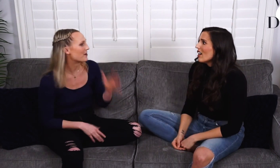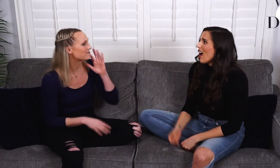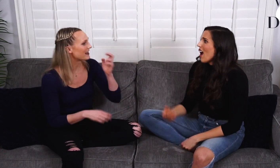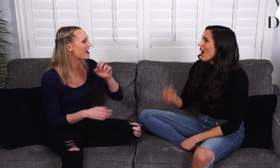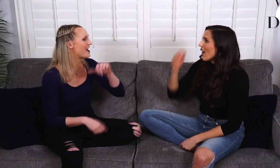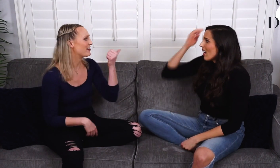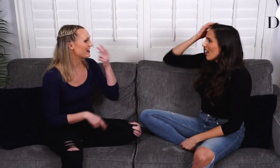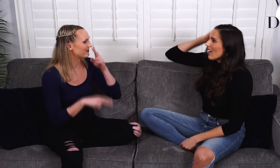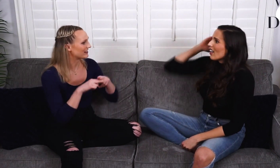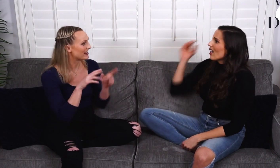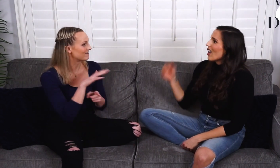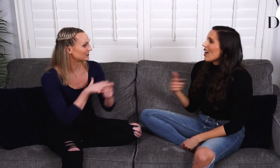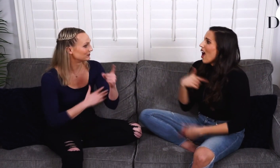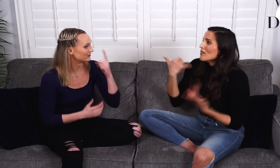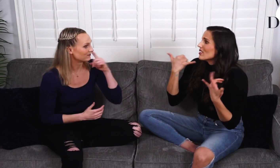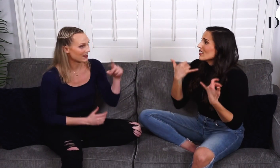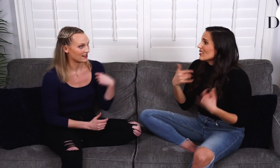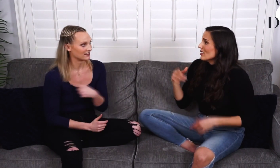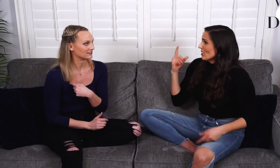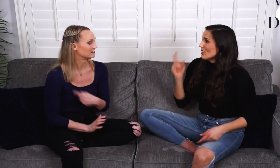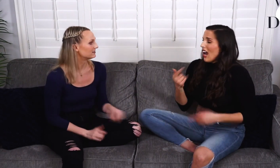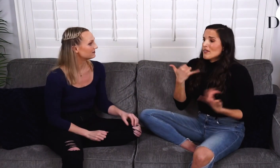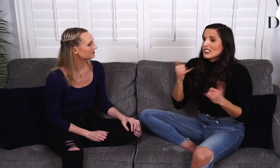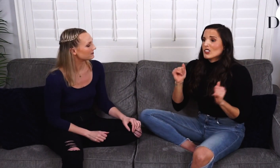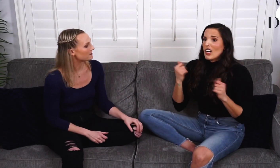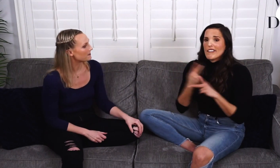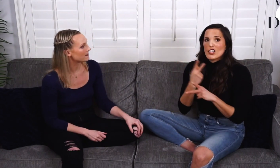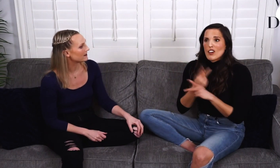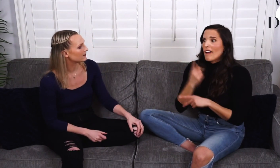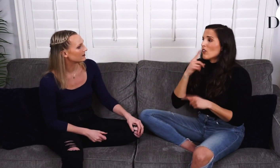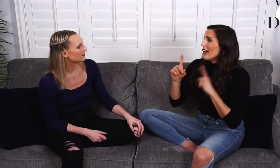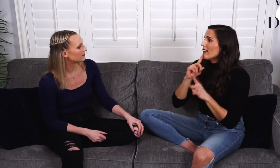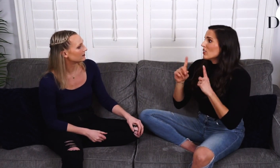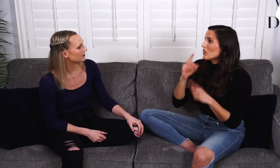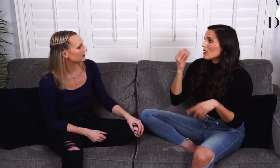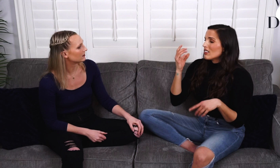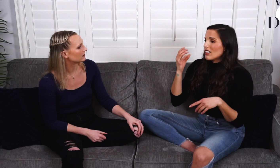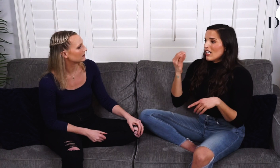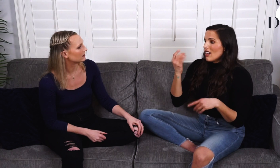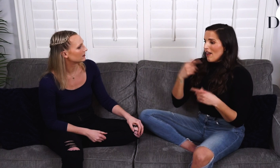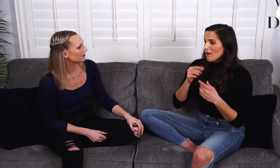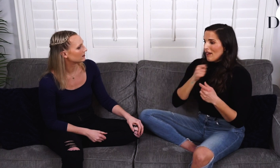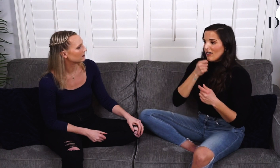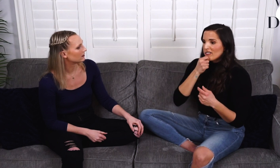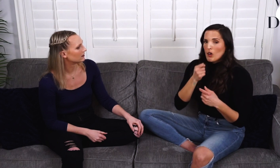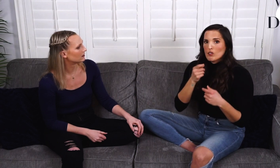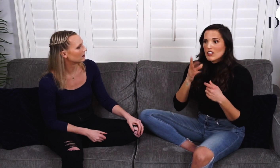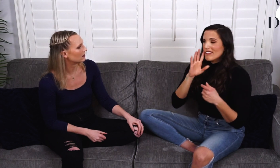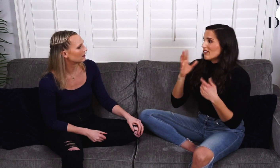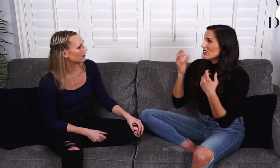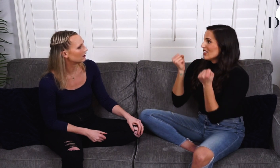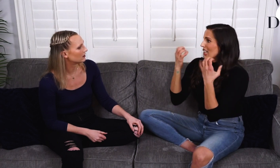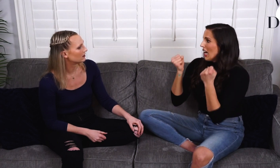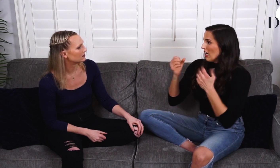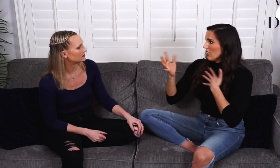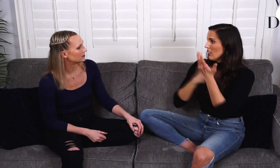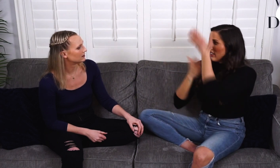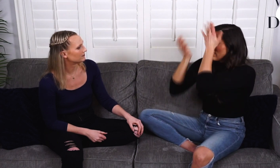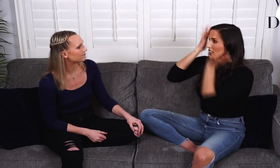Yeah, so that'll be another fun adventure for us. Right, I'm still trying to figure out for the interviews the microphone situation, when I sign and like